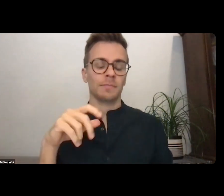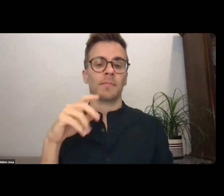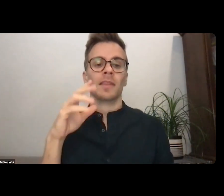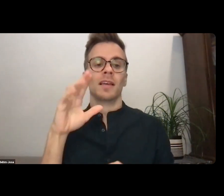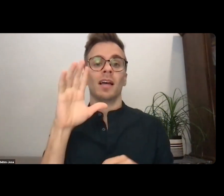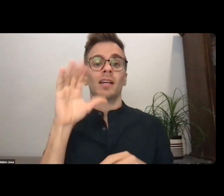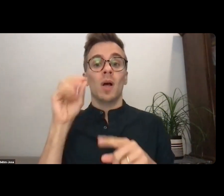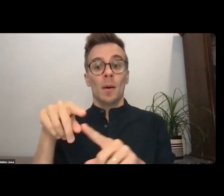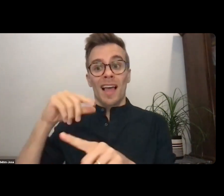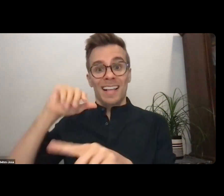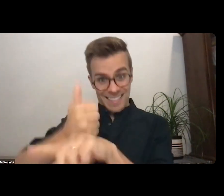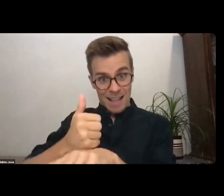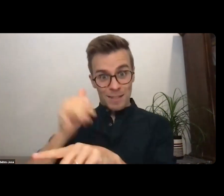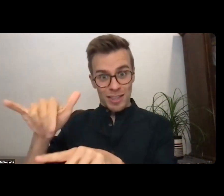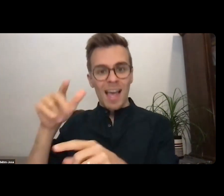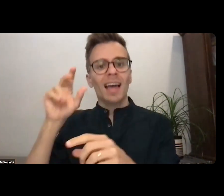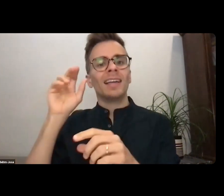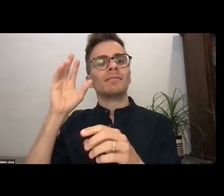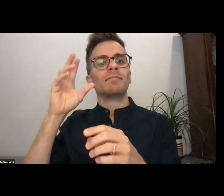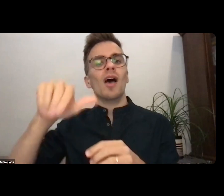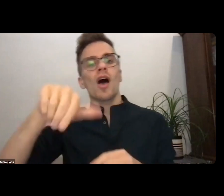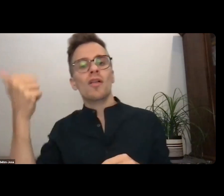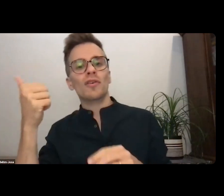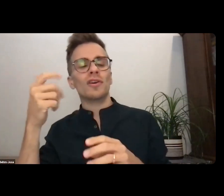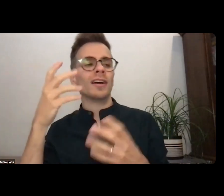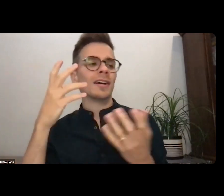I thought that was really interesting.